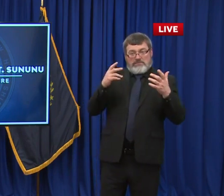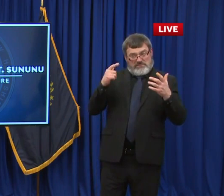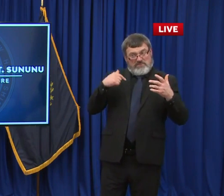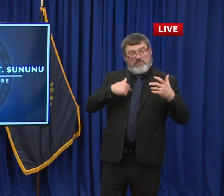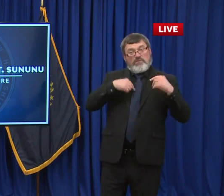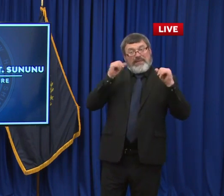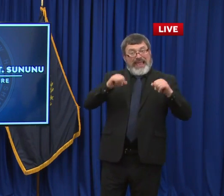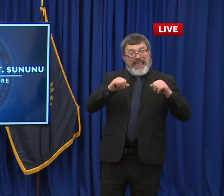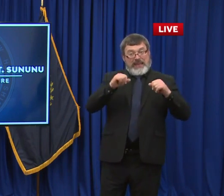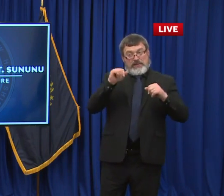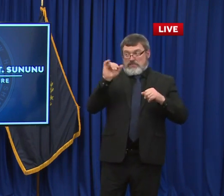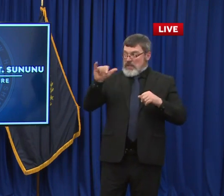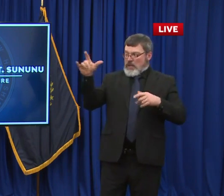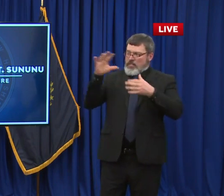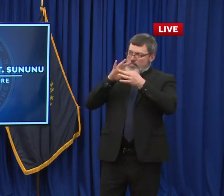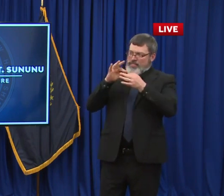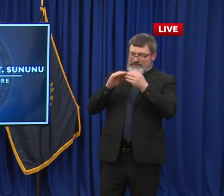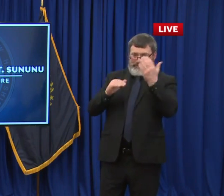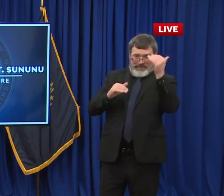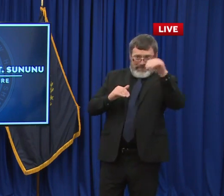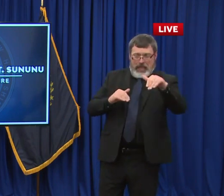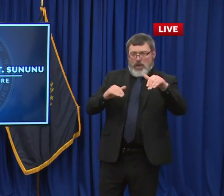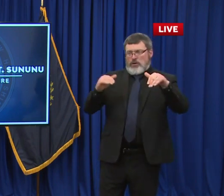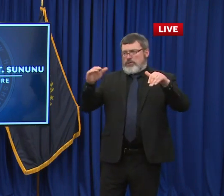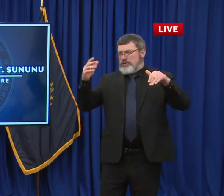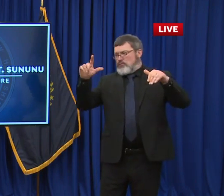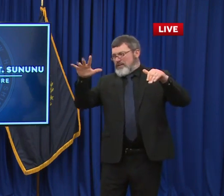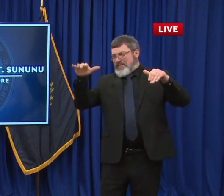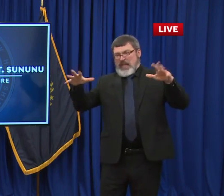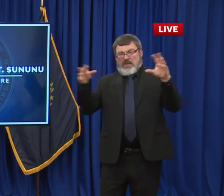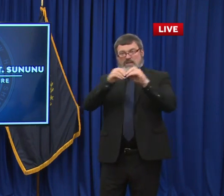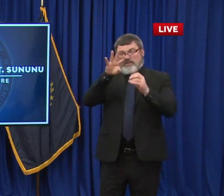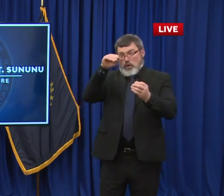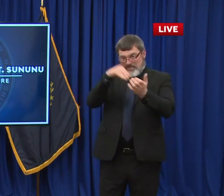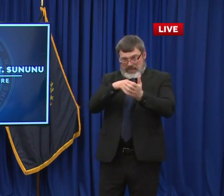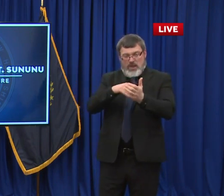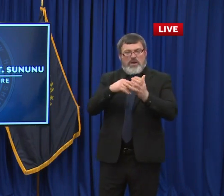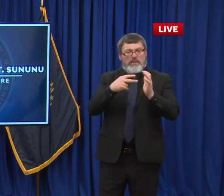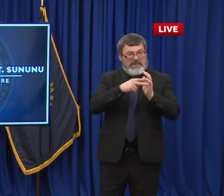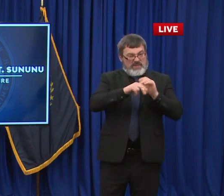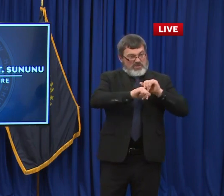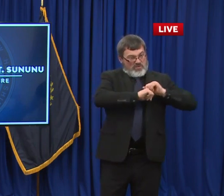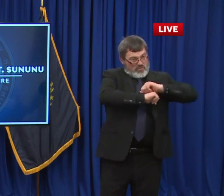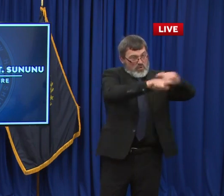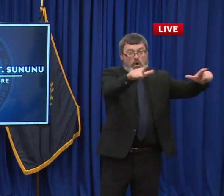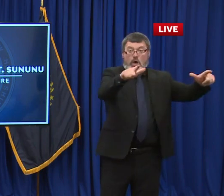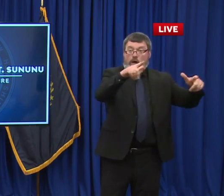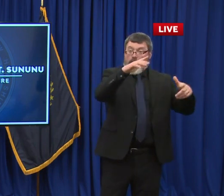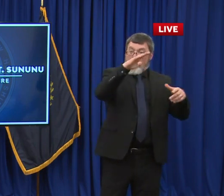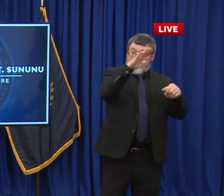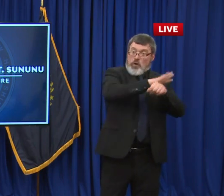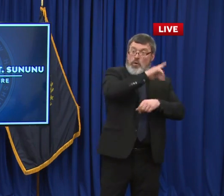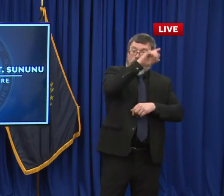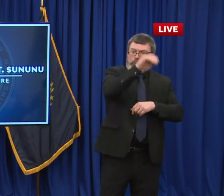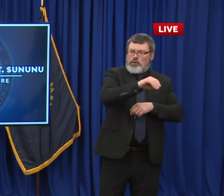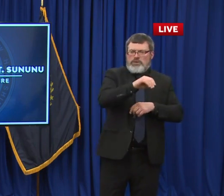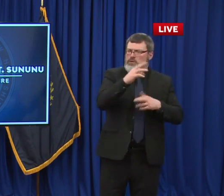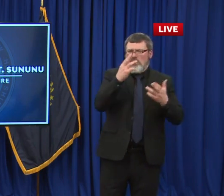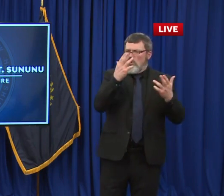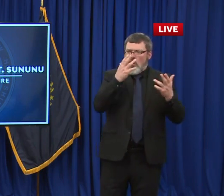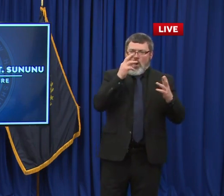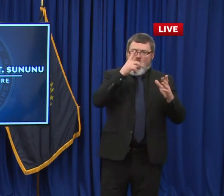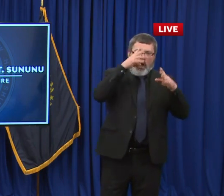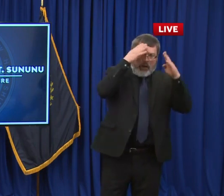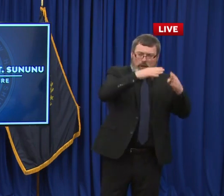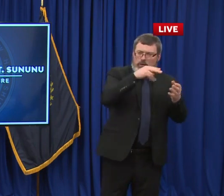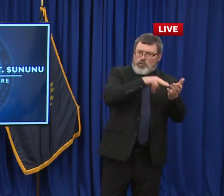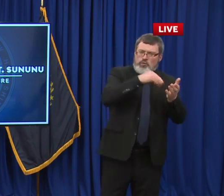AND FIRST RESPOND HOW MANY PEOPLE ROUGHLY?